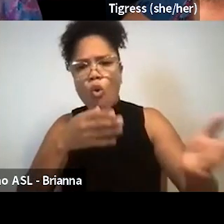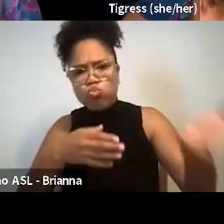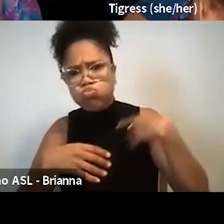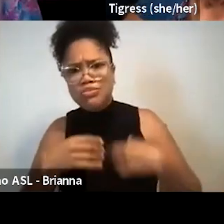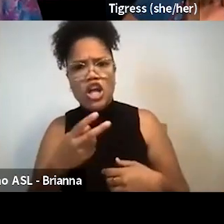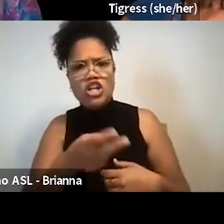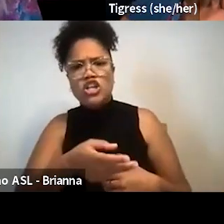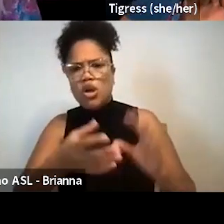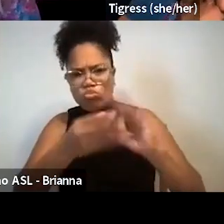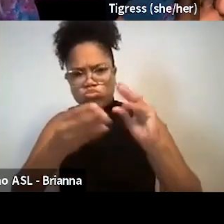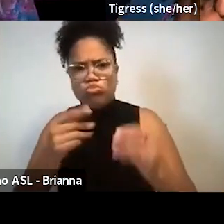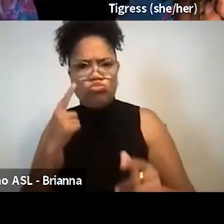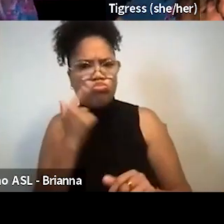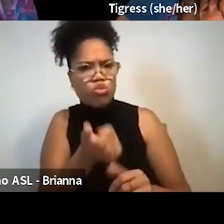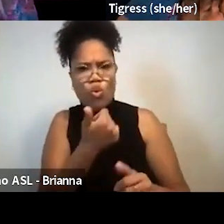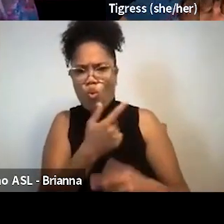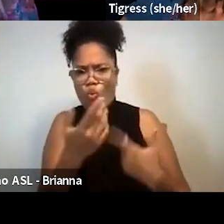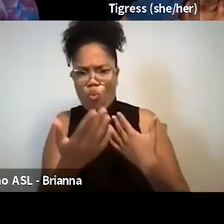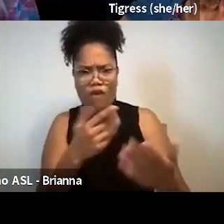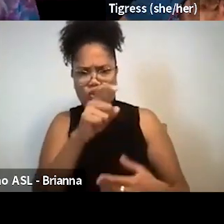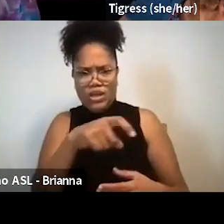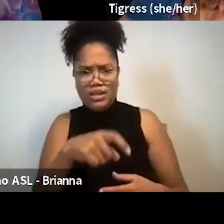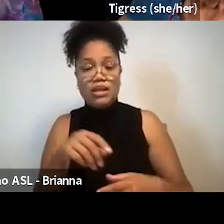But Melissa, let's have you talk about it from the moment. Norm okay.